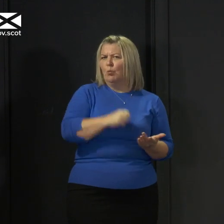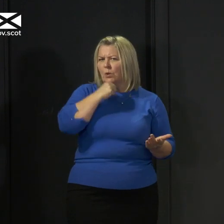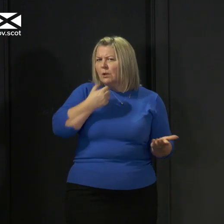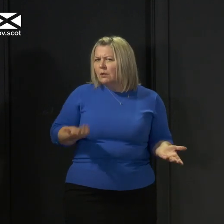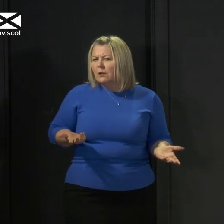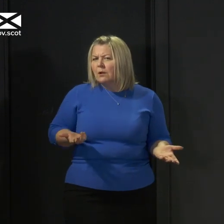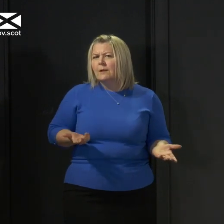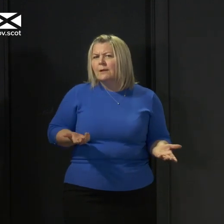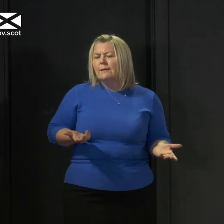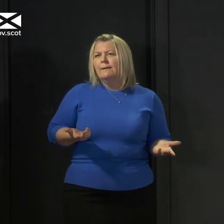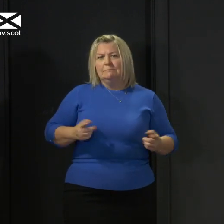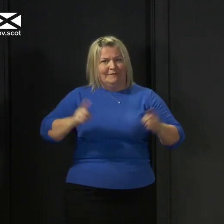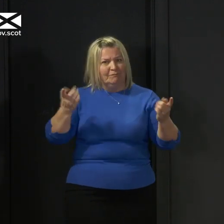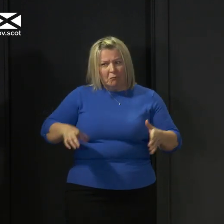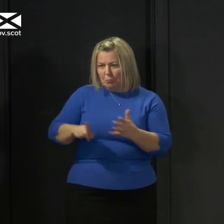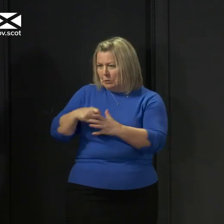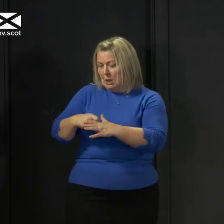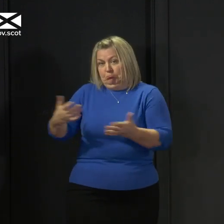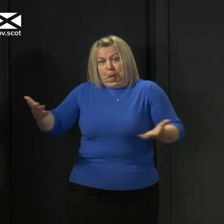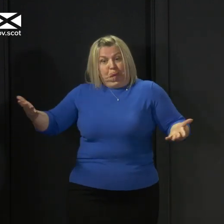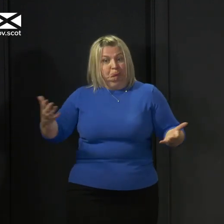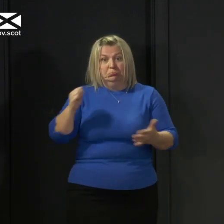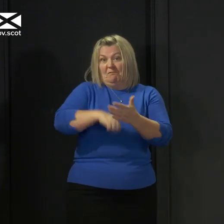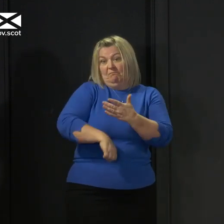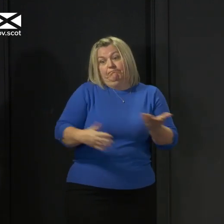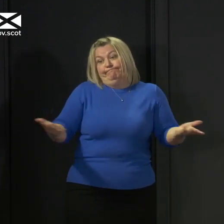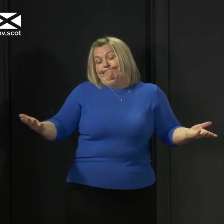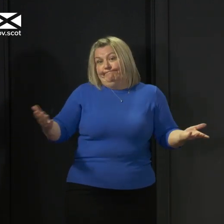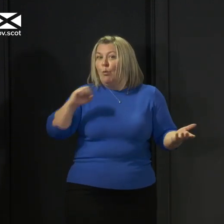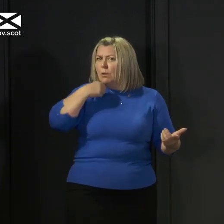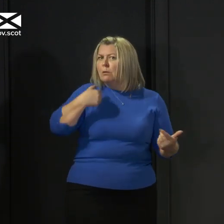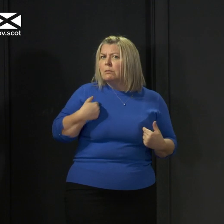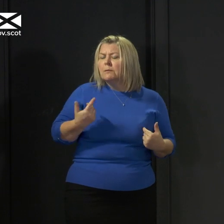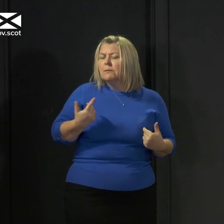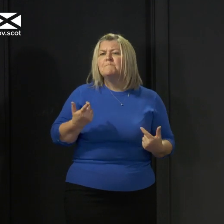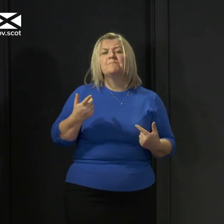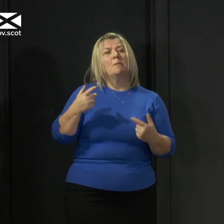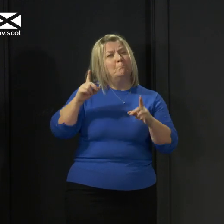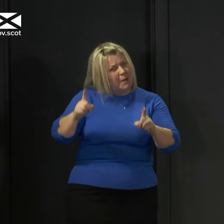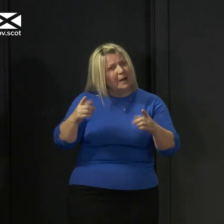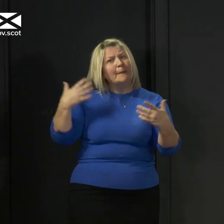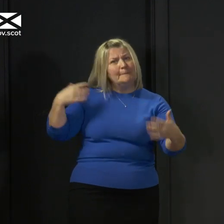best and fullest information through the Cobra arrangements that we can and you